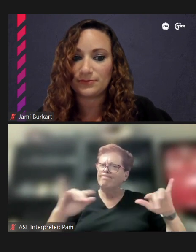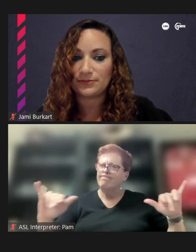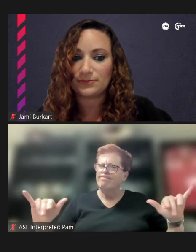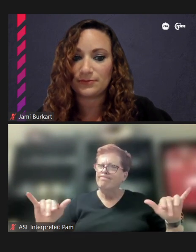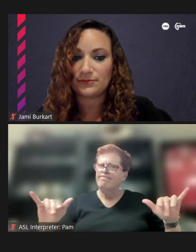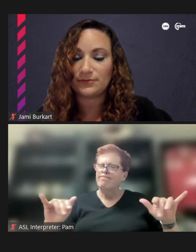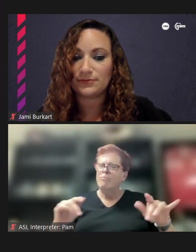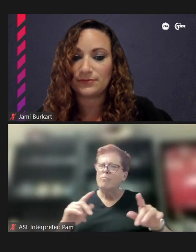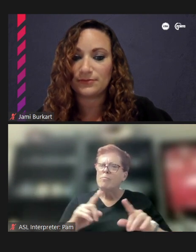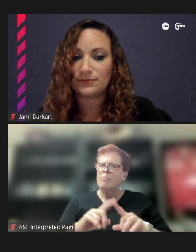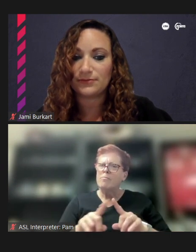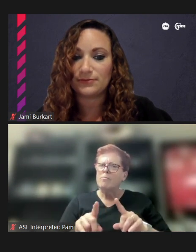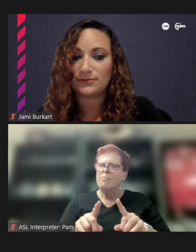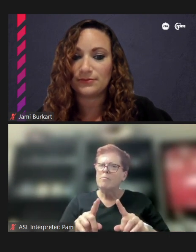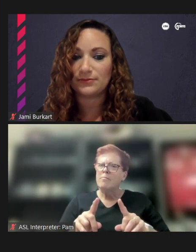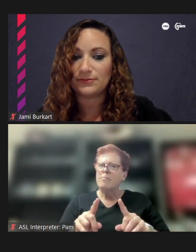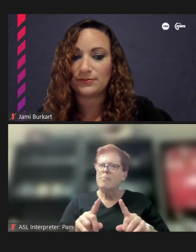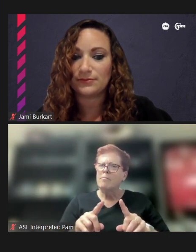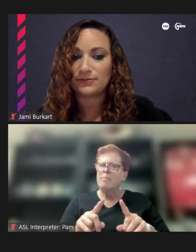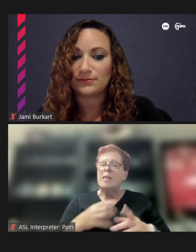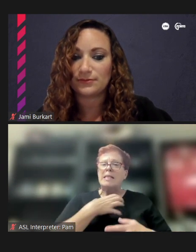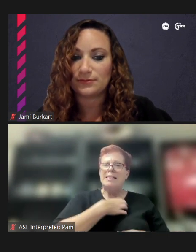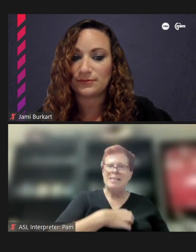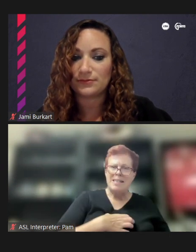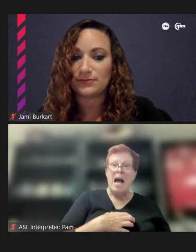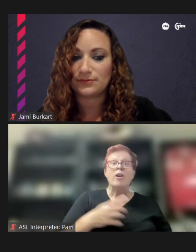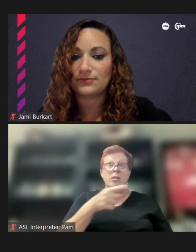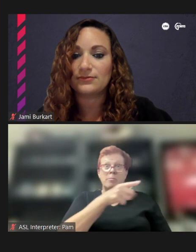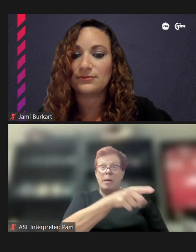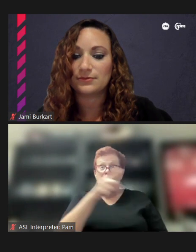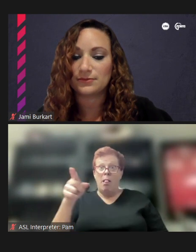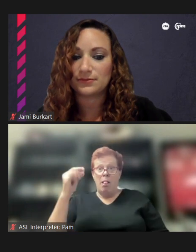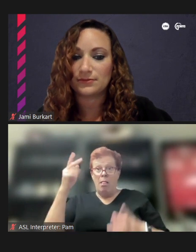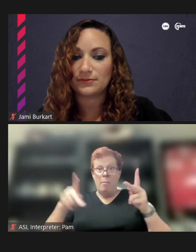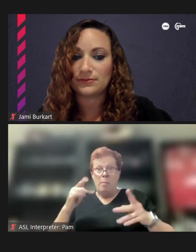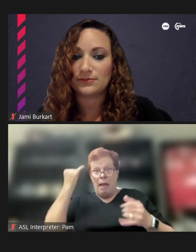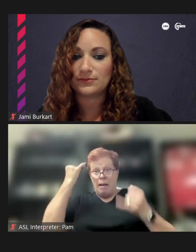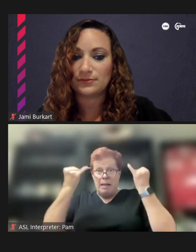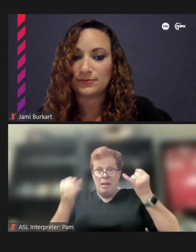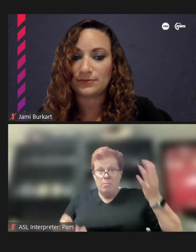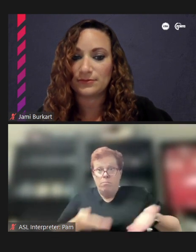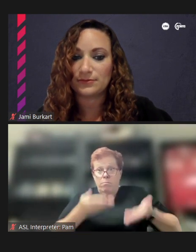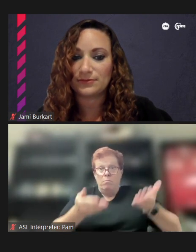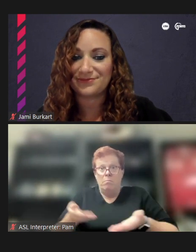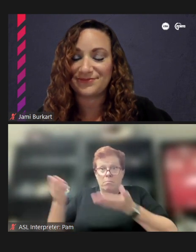different desires being expressed tonight, that's a real challenge for your artist, but it's